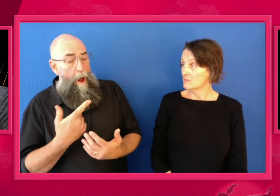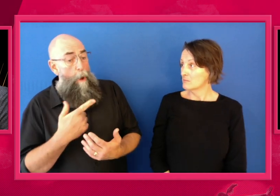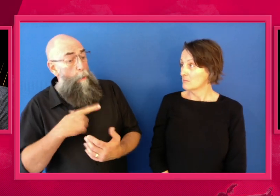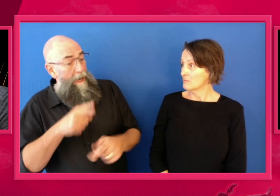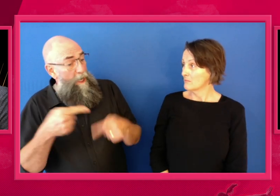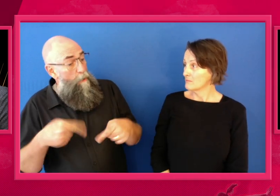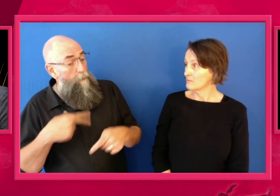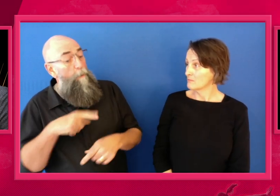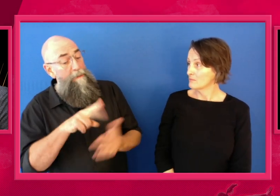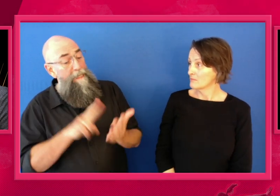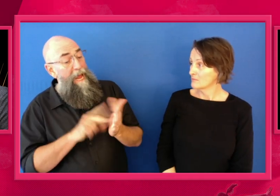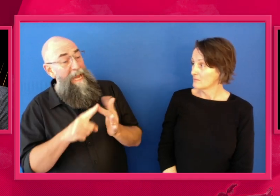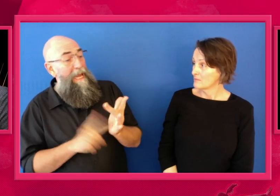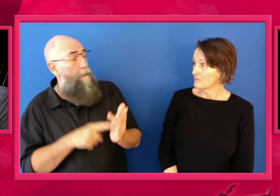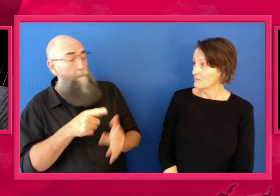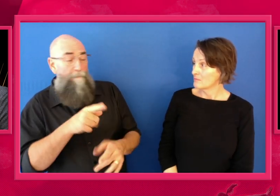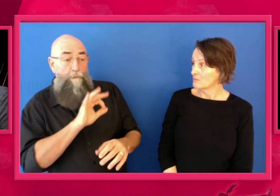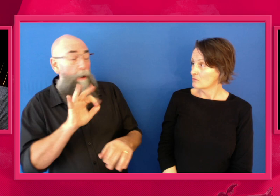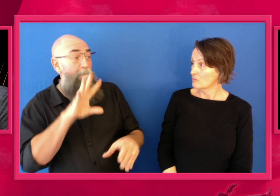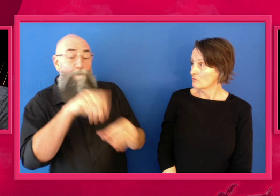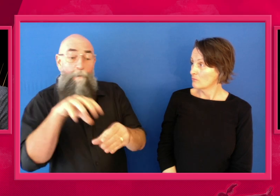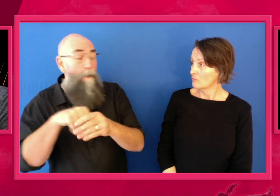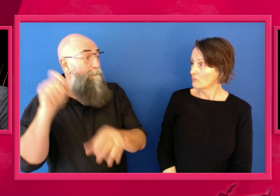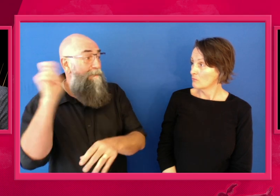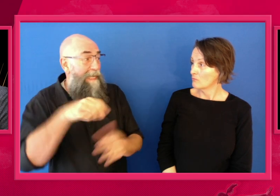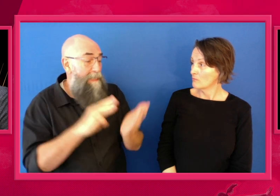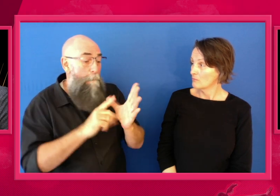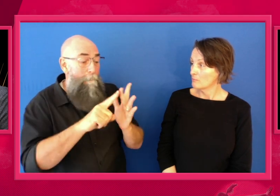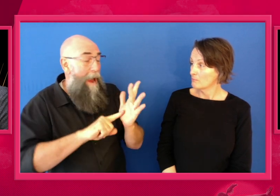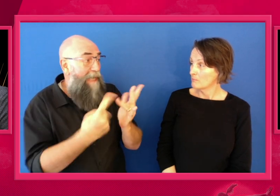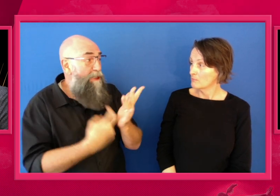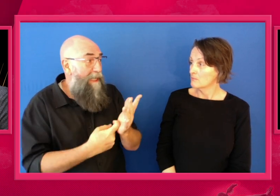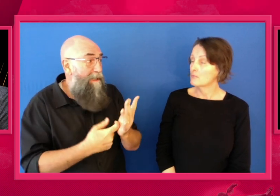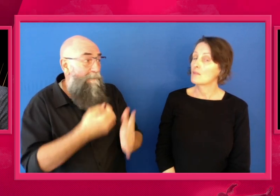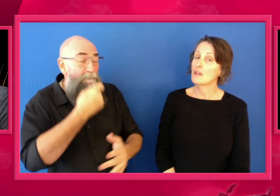a regular on the majors. So it's the person that you don't know that is always the most